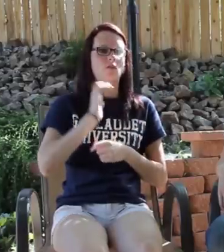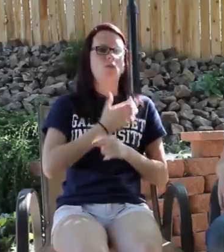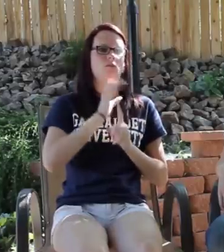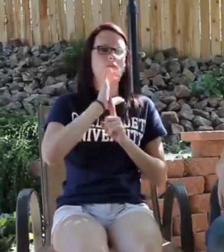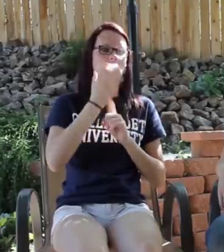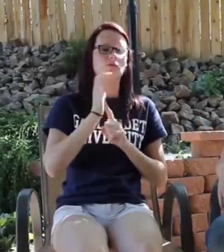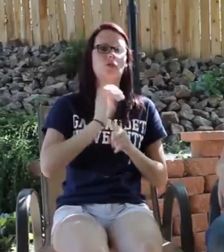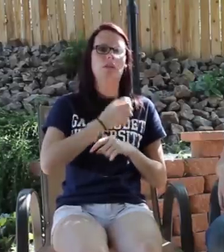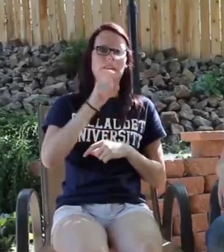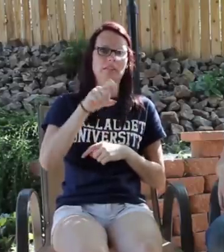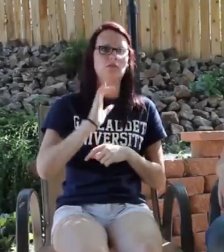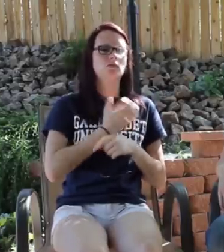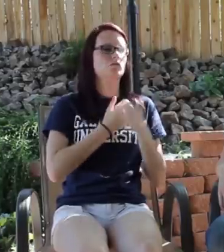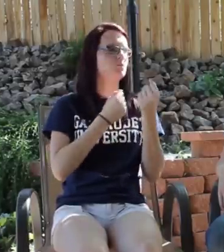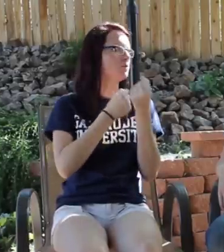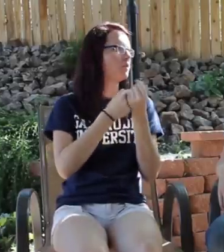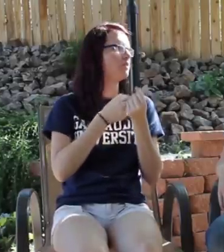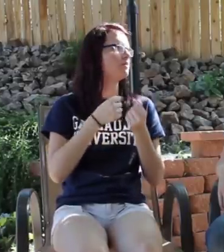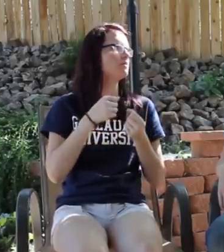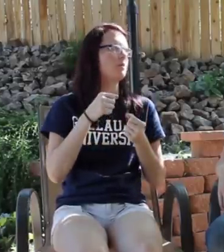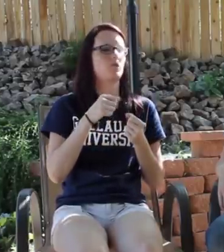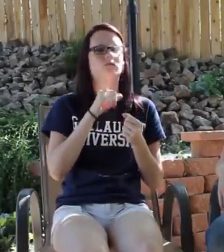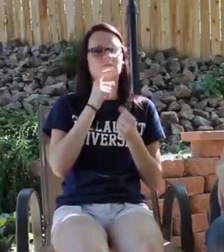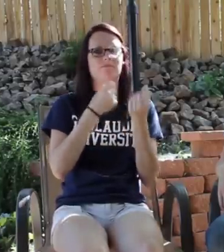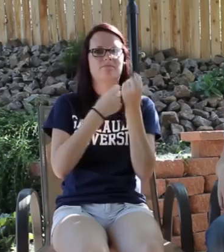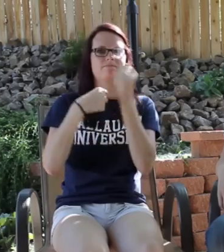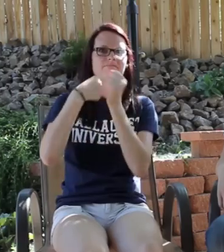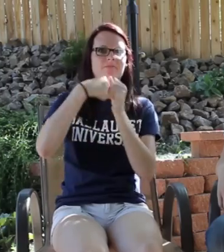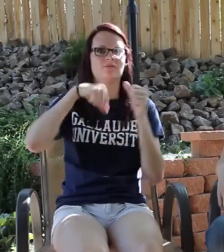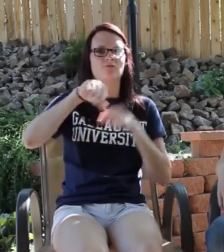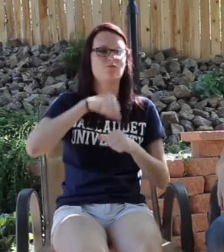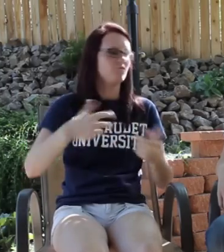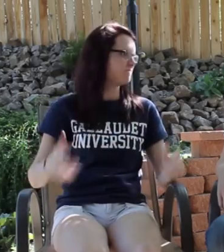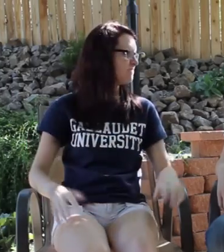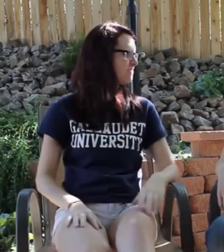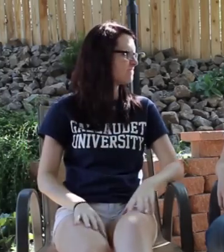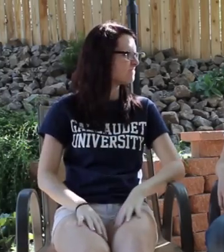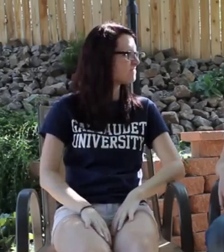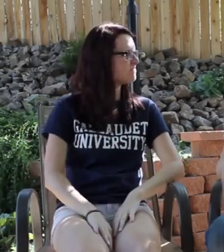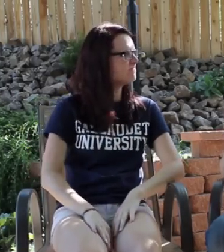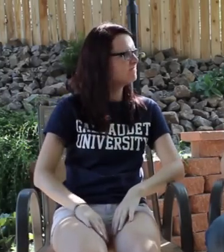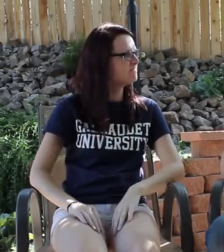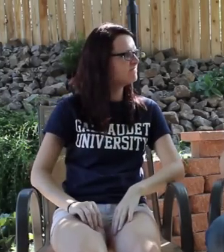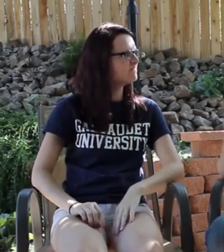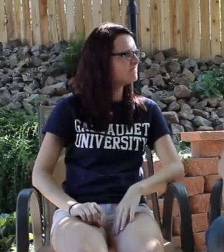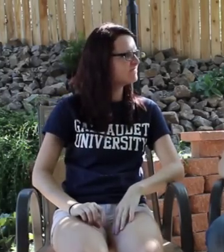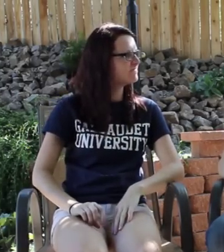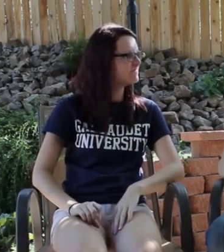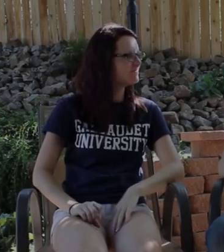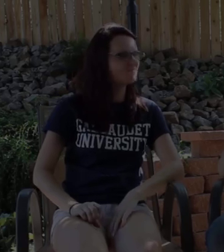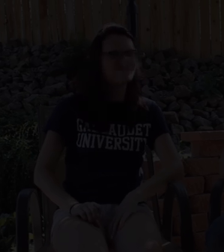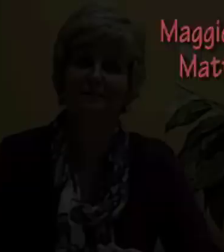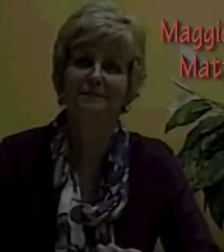we've had communication and encouragement from our parents. They understood our culture and needs so we can support each other.